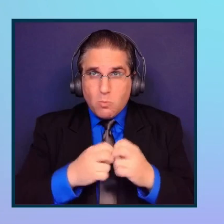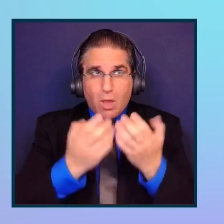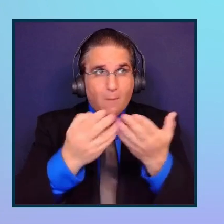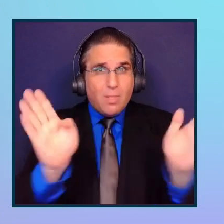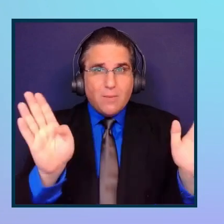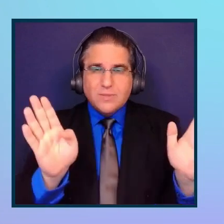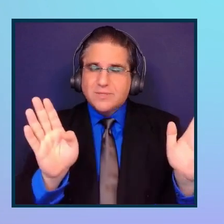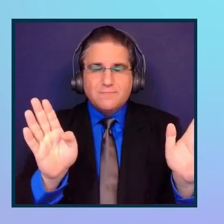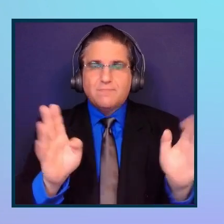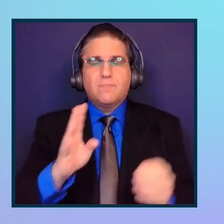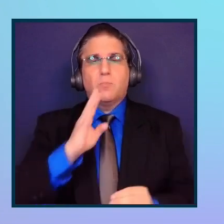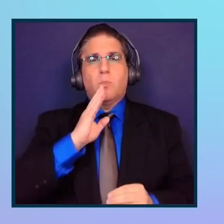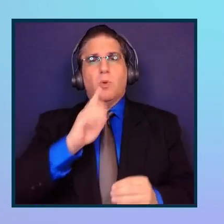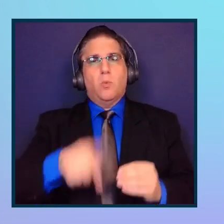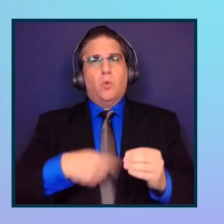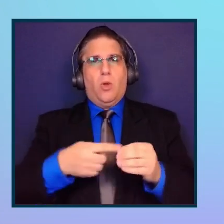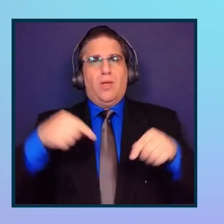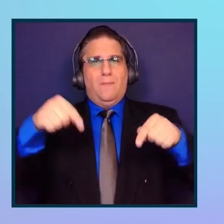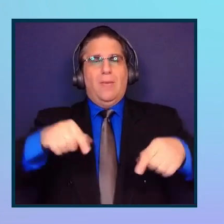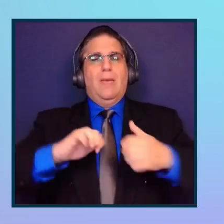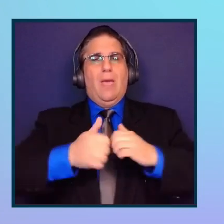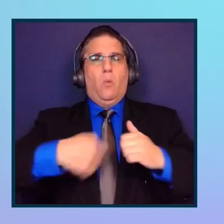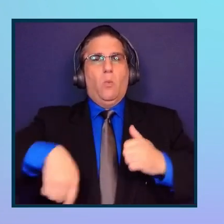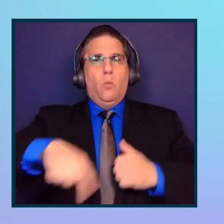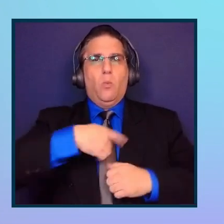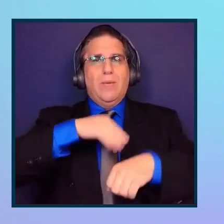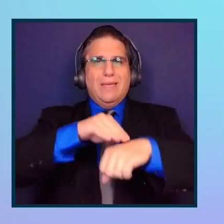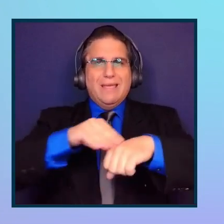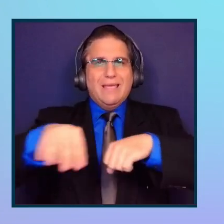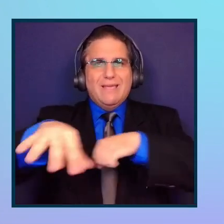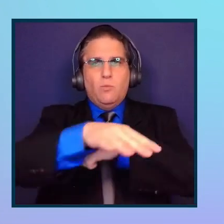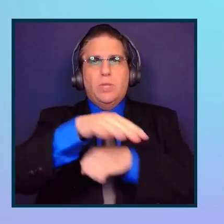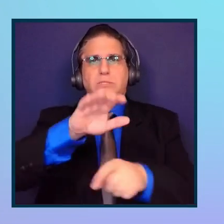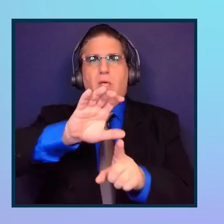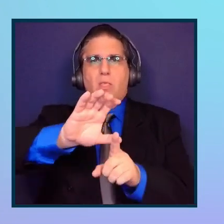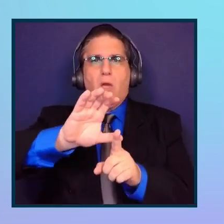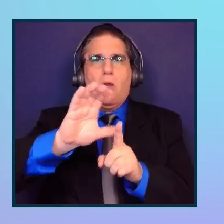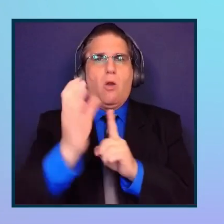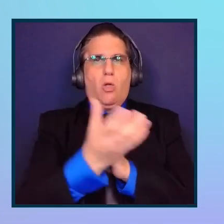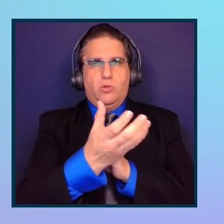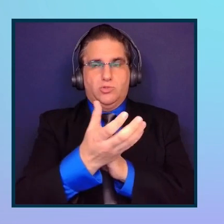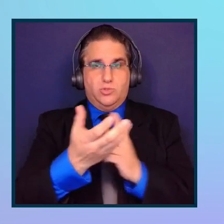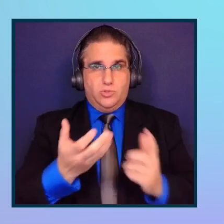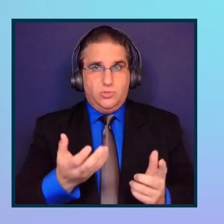is how do we change the culture? And the way we change the culture is one person at a time saying,